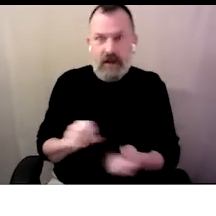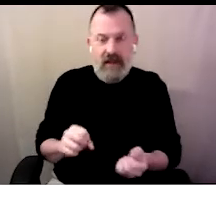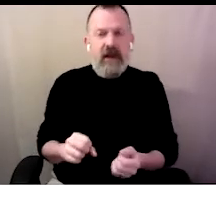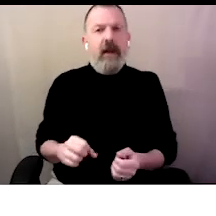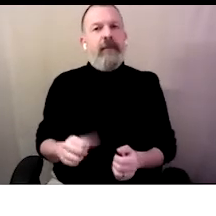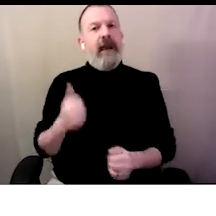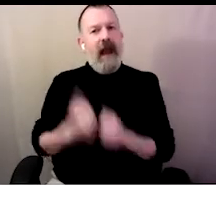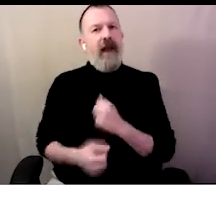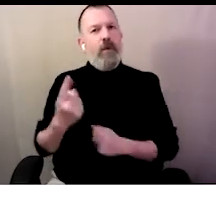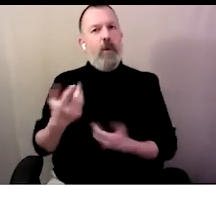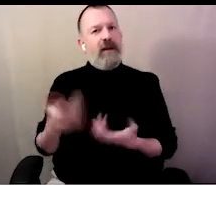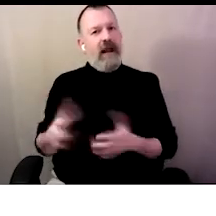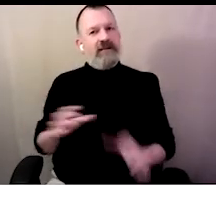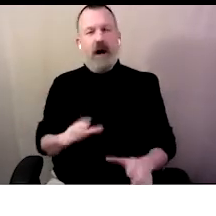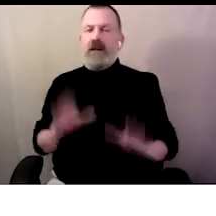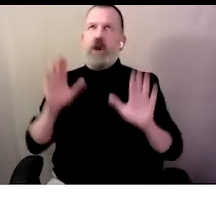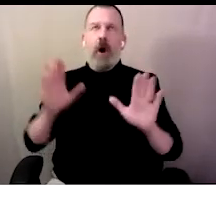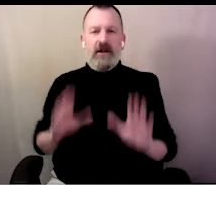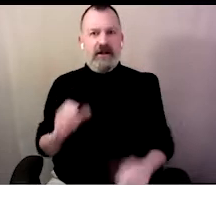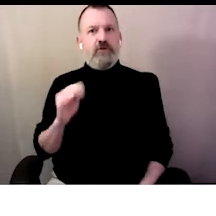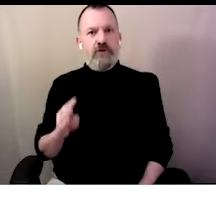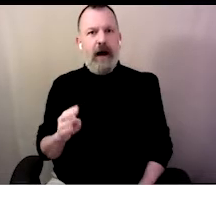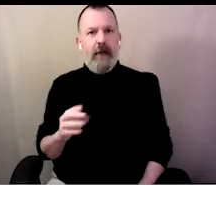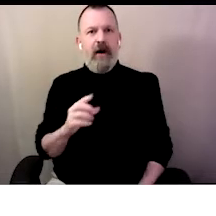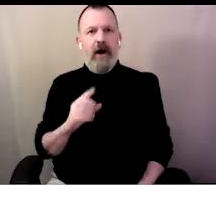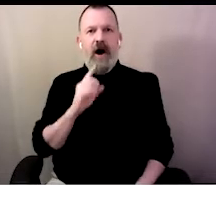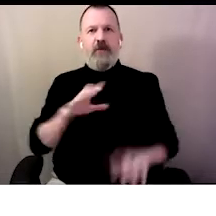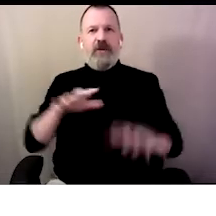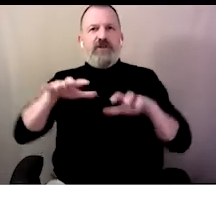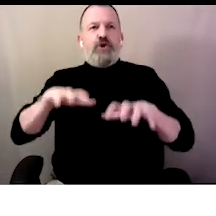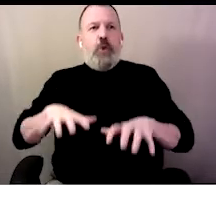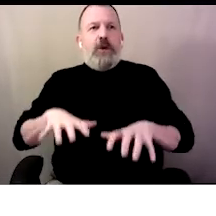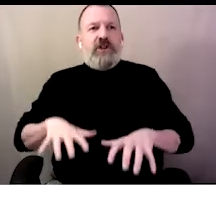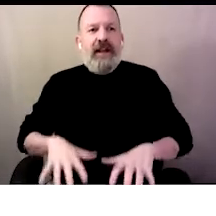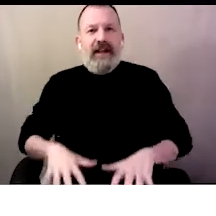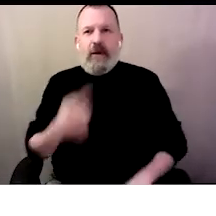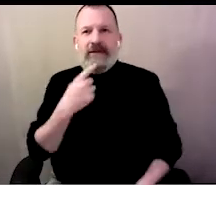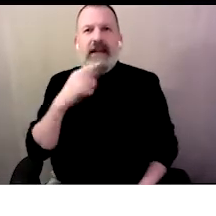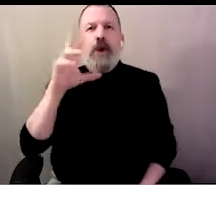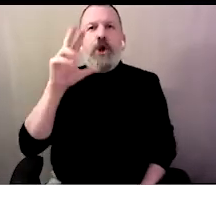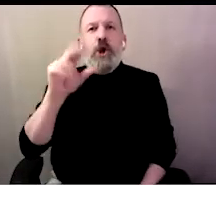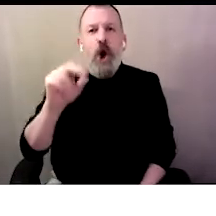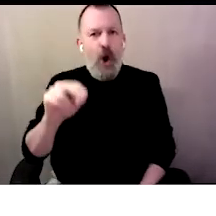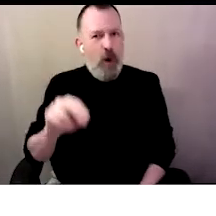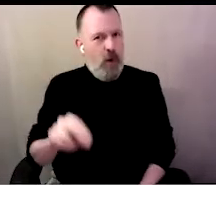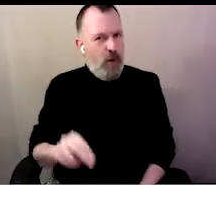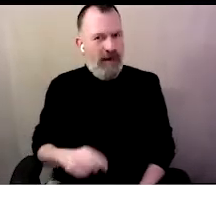done an awesome job of squishing that down and saying, no, there's no evidence to that fat.